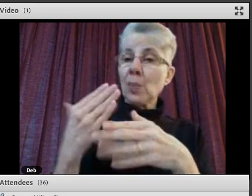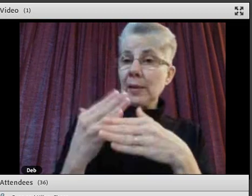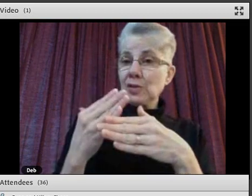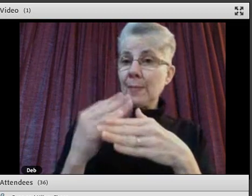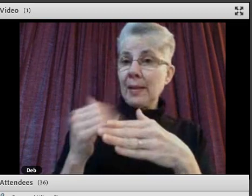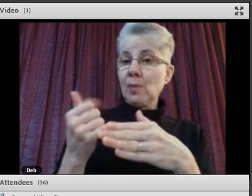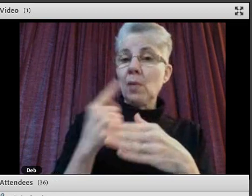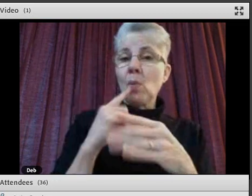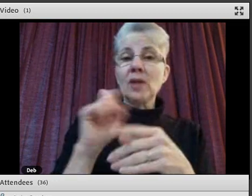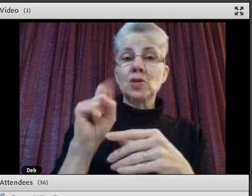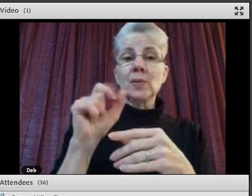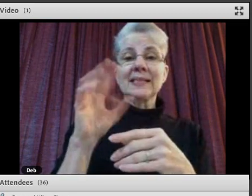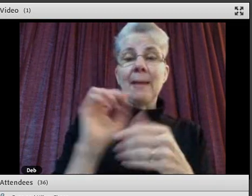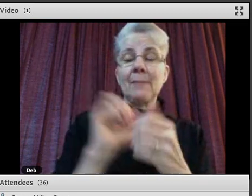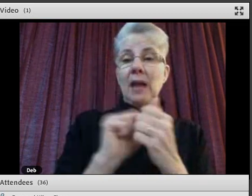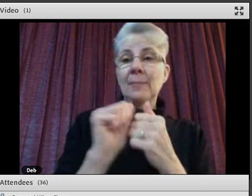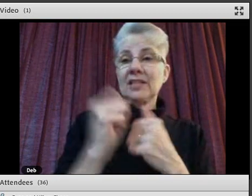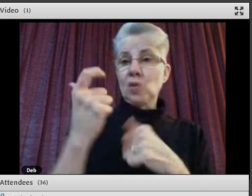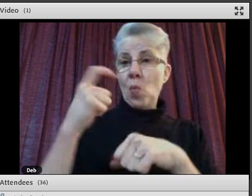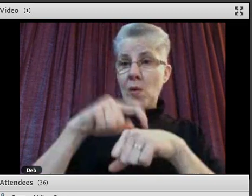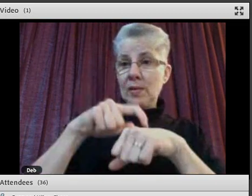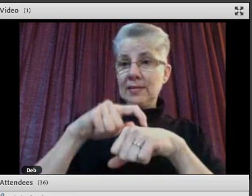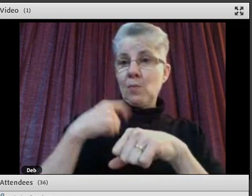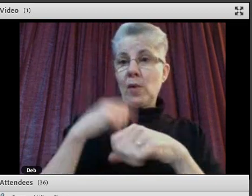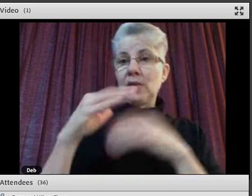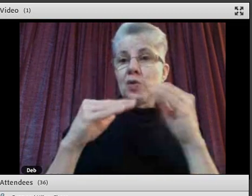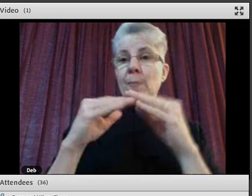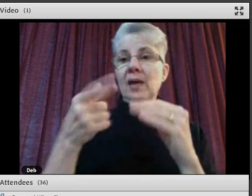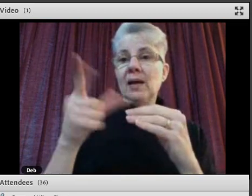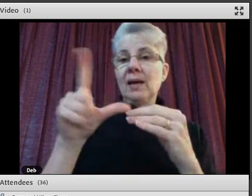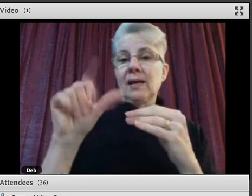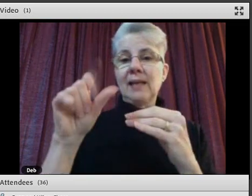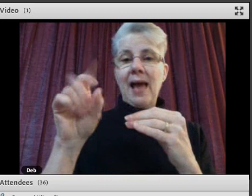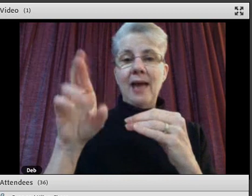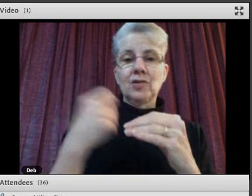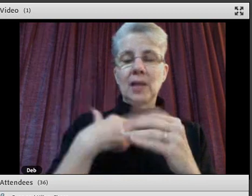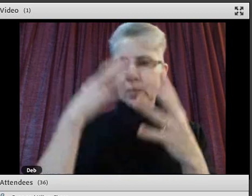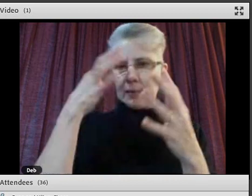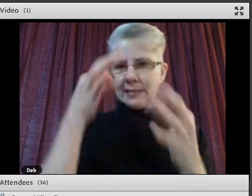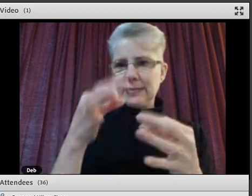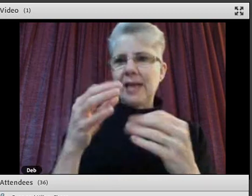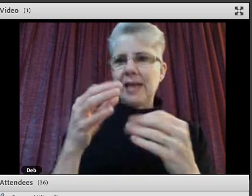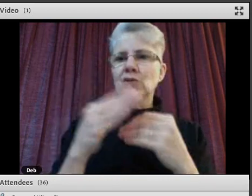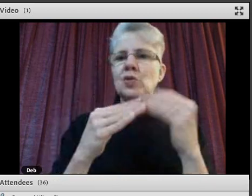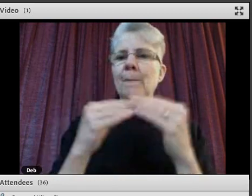We went to a STEM competition where we had to build gliders, and we chose to do Styrofoam gliders.